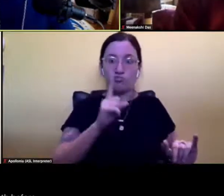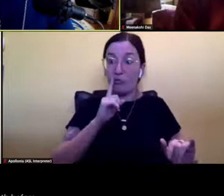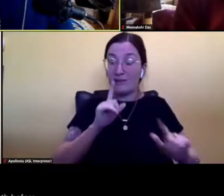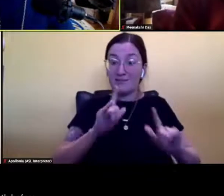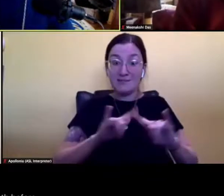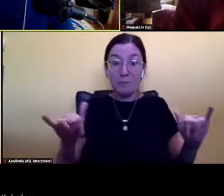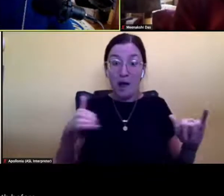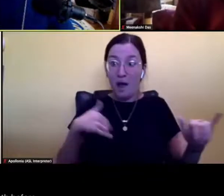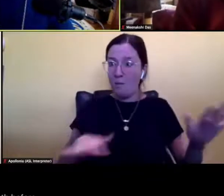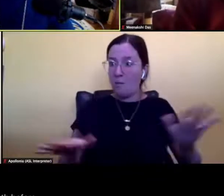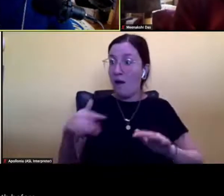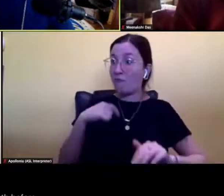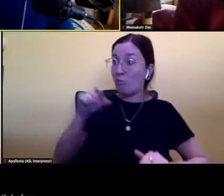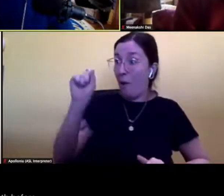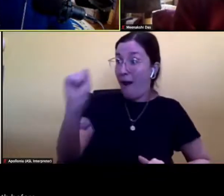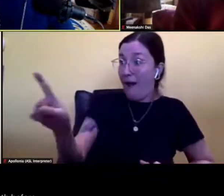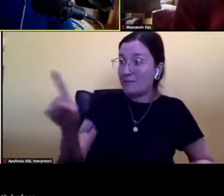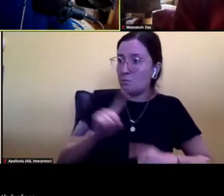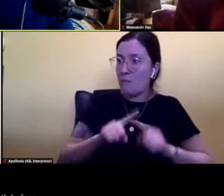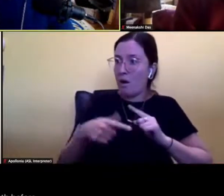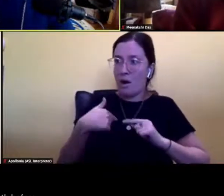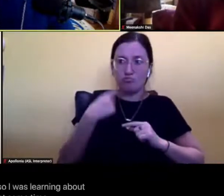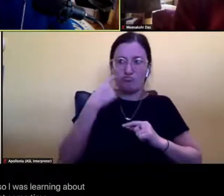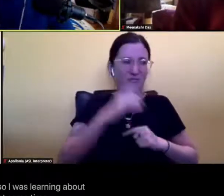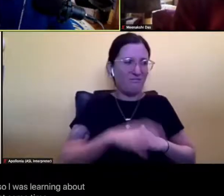what I would need over the years. So that was very challenging.